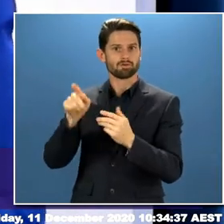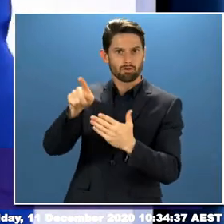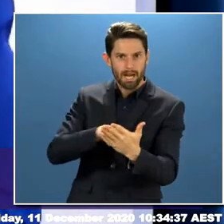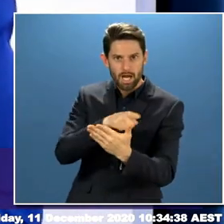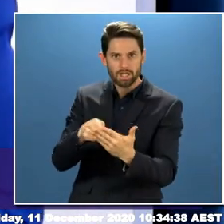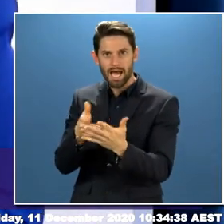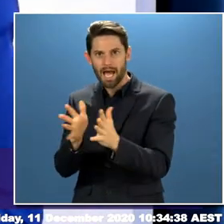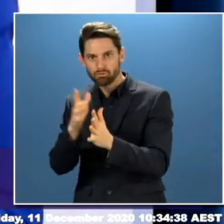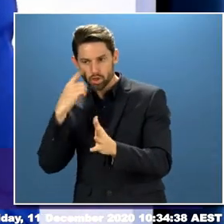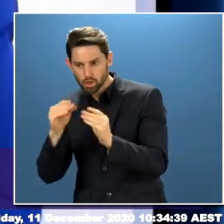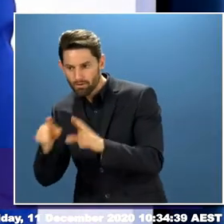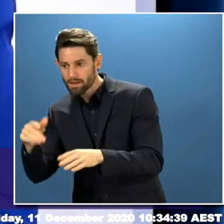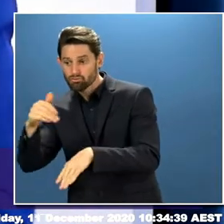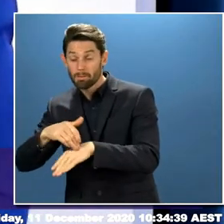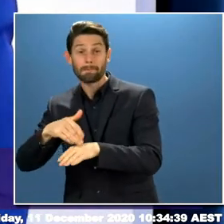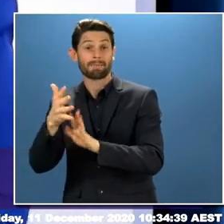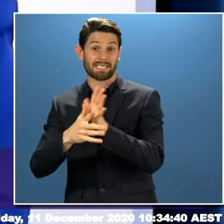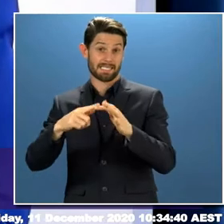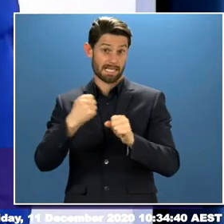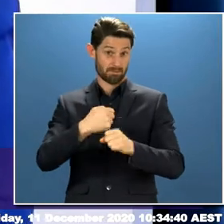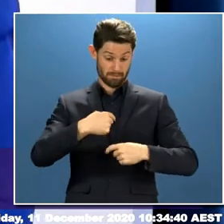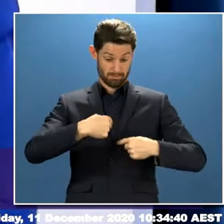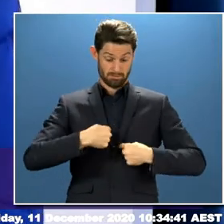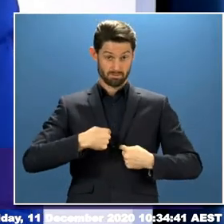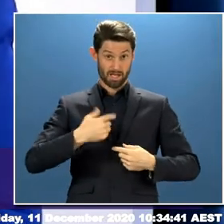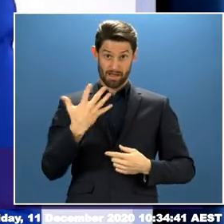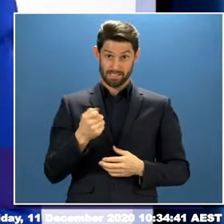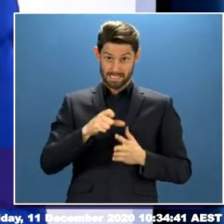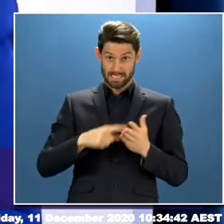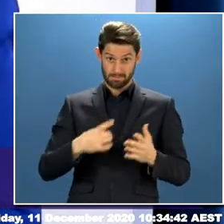So if I'm an employee with a disability and I'm thinking, "Well, I'm going to